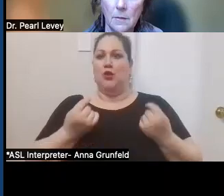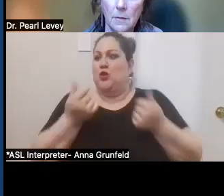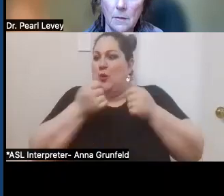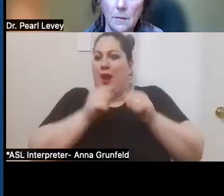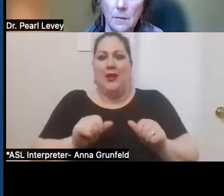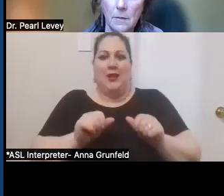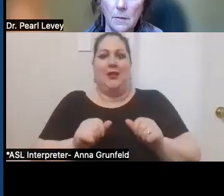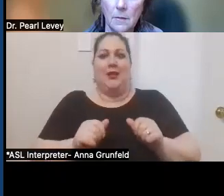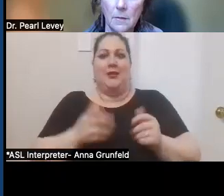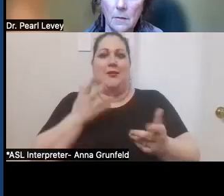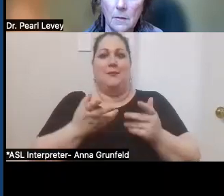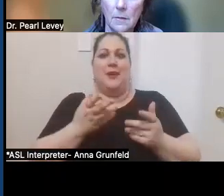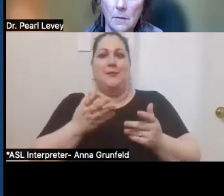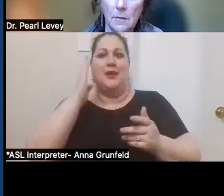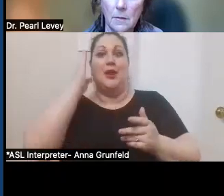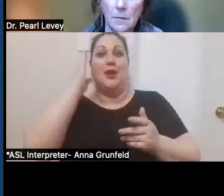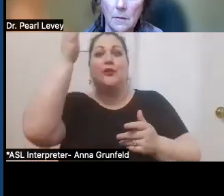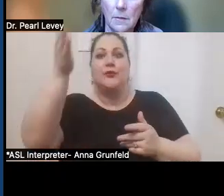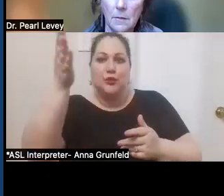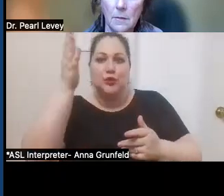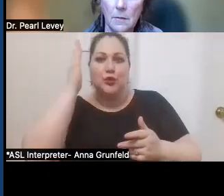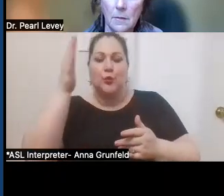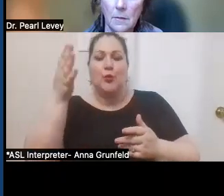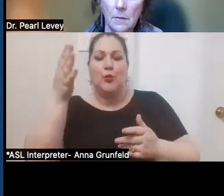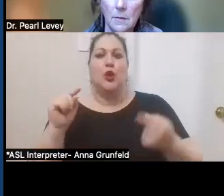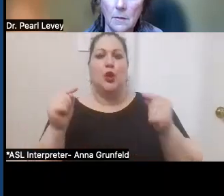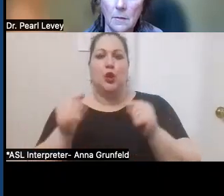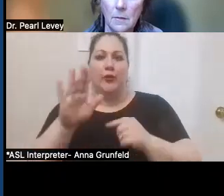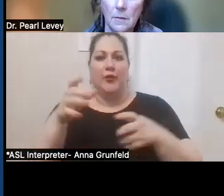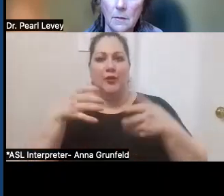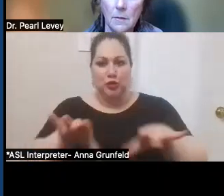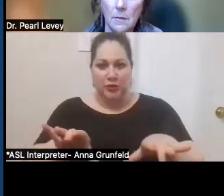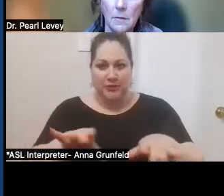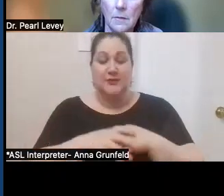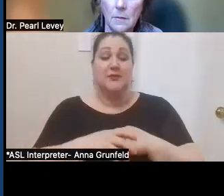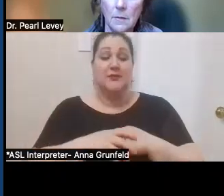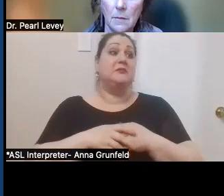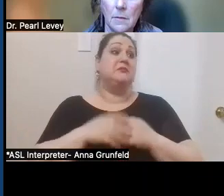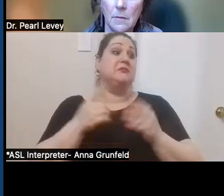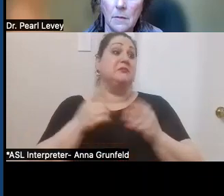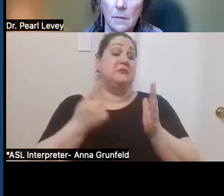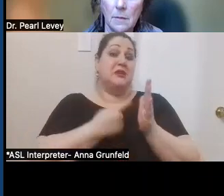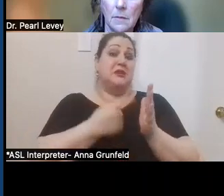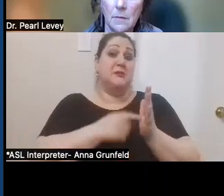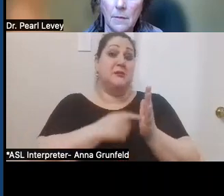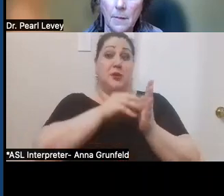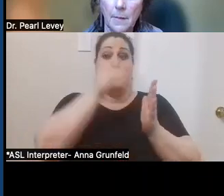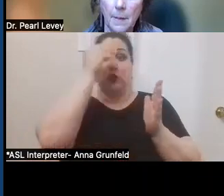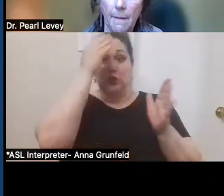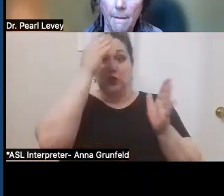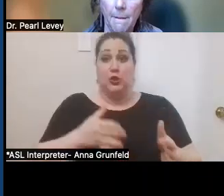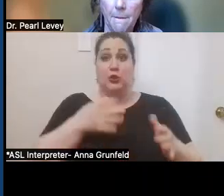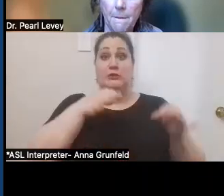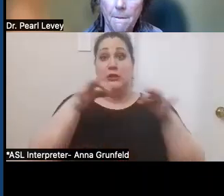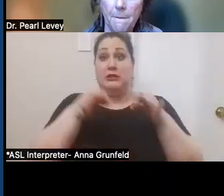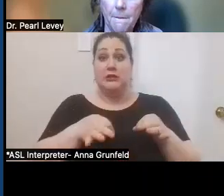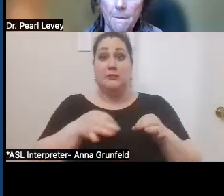Residents and fellows, they're big fears of not getting a job. If it's, if it's found out that the, that they had these in place.